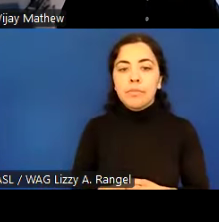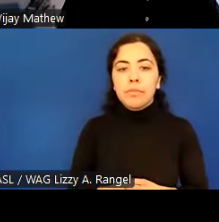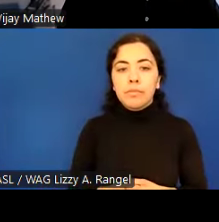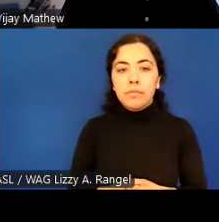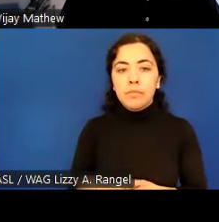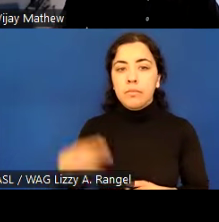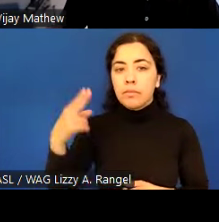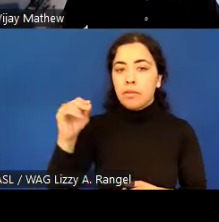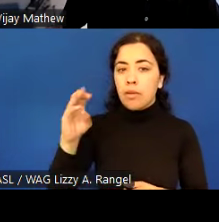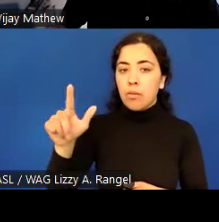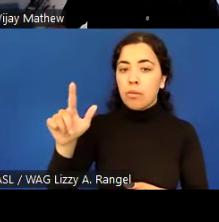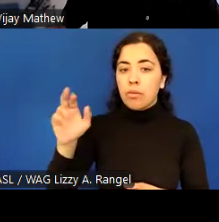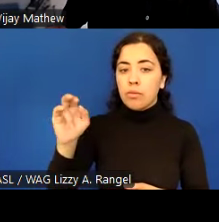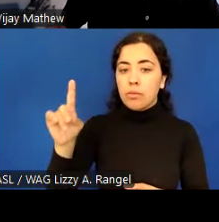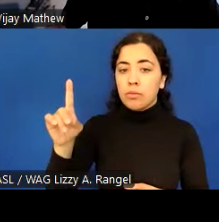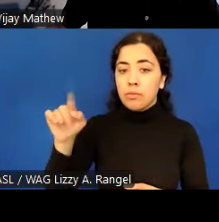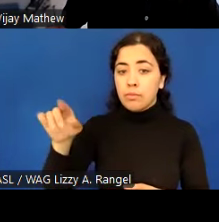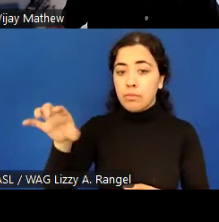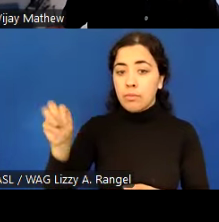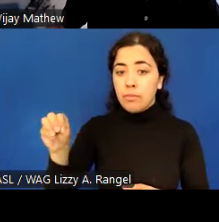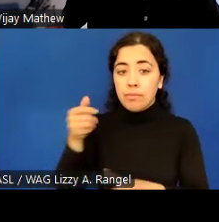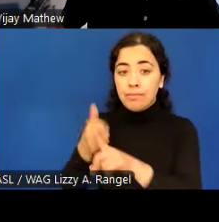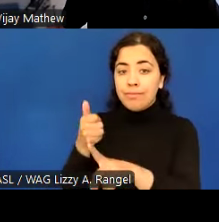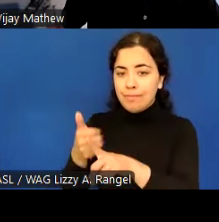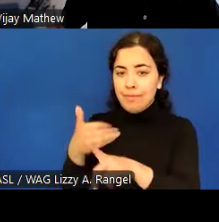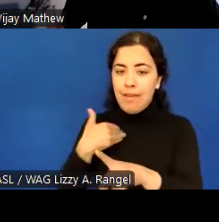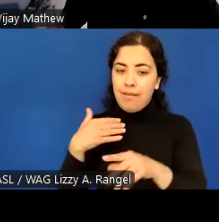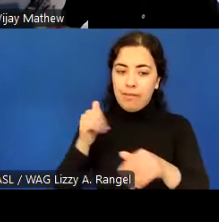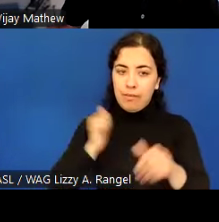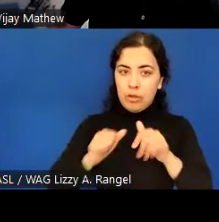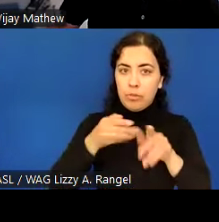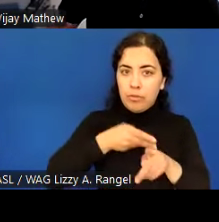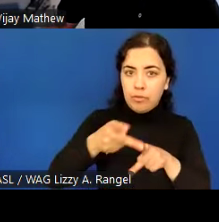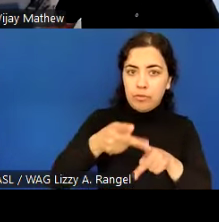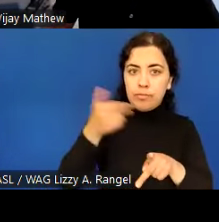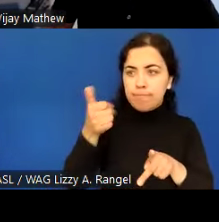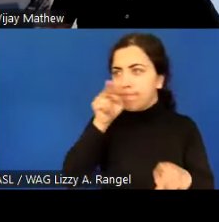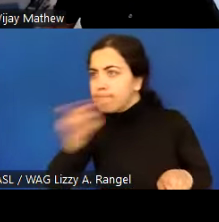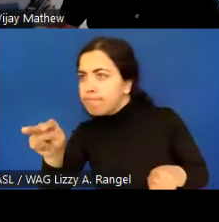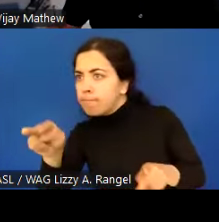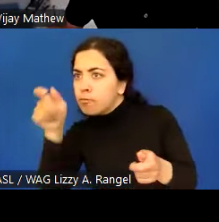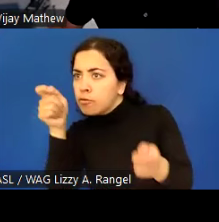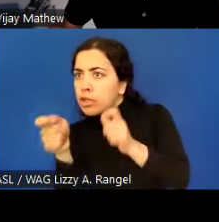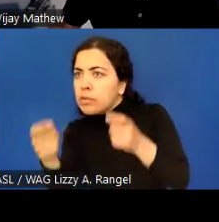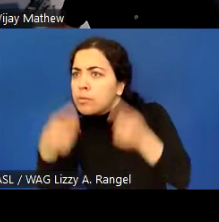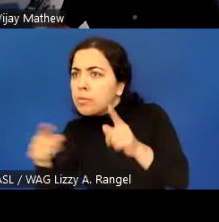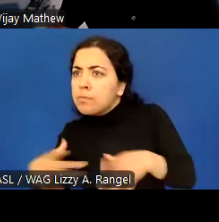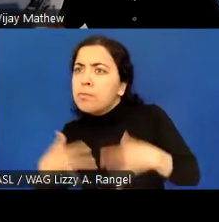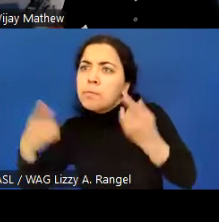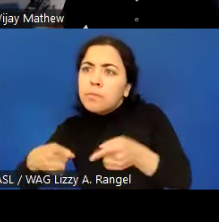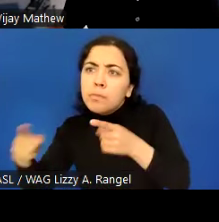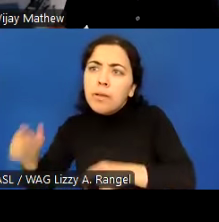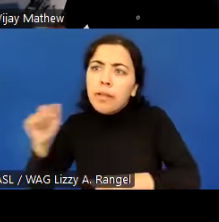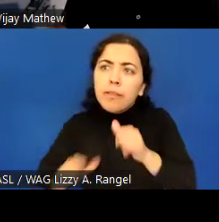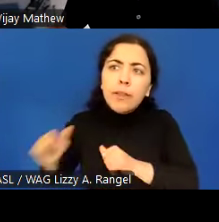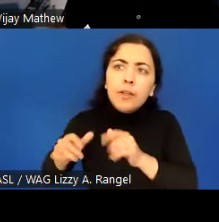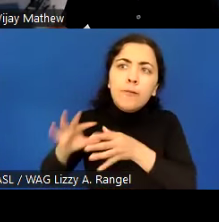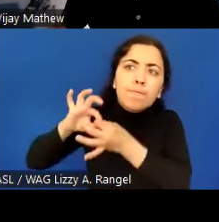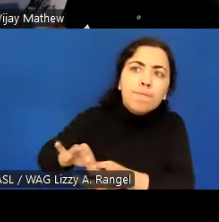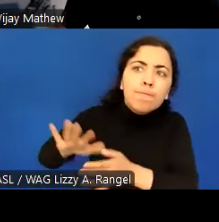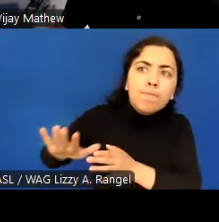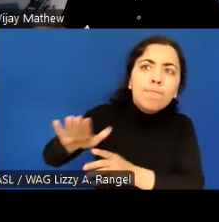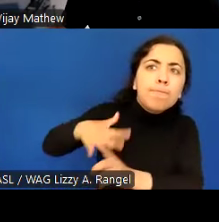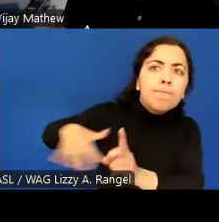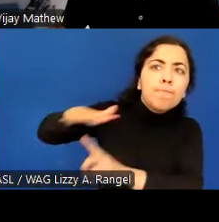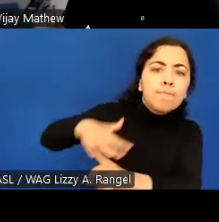in social change through the performing arts. The staff's role is to support and steward the